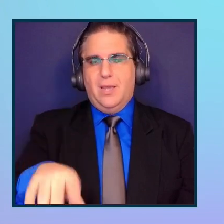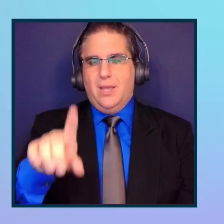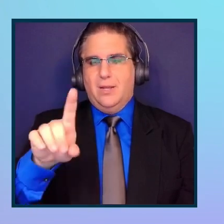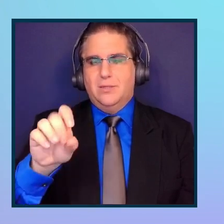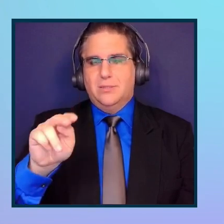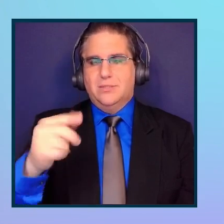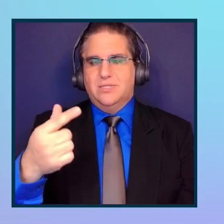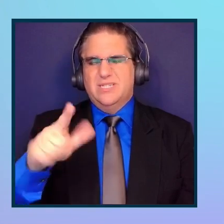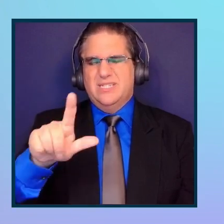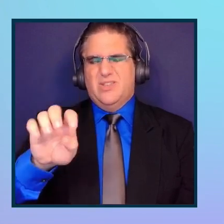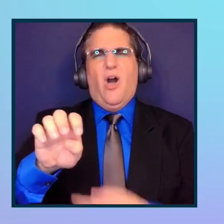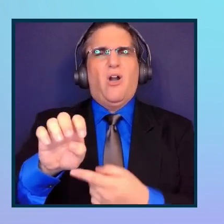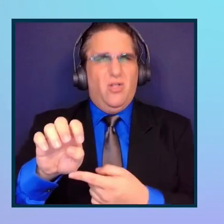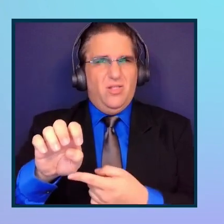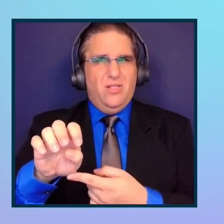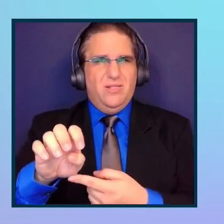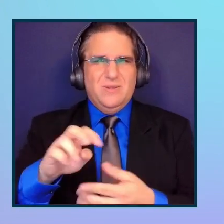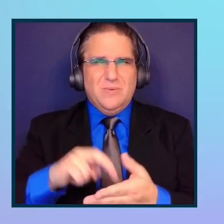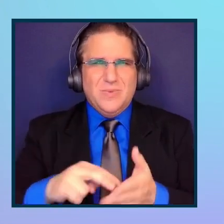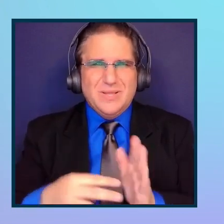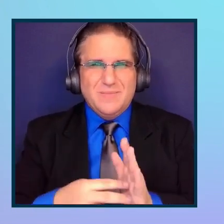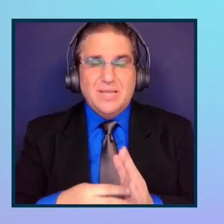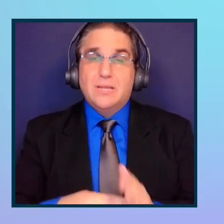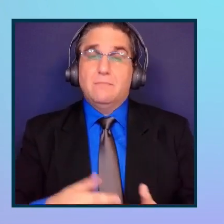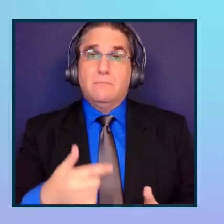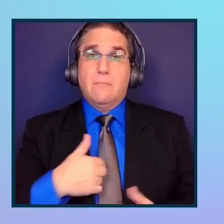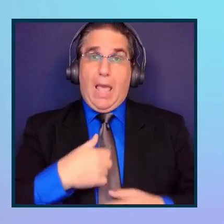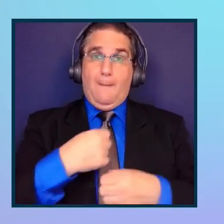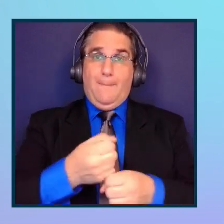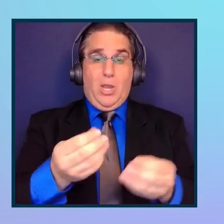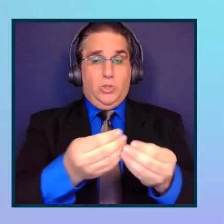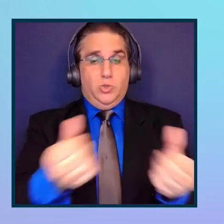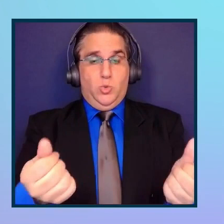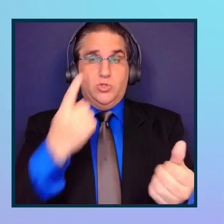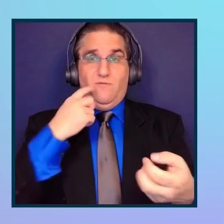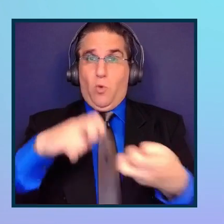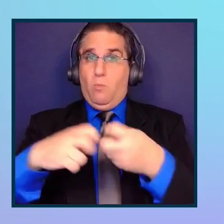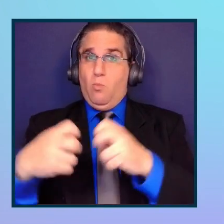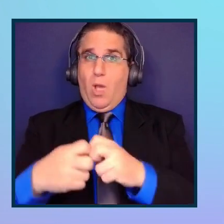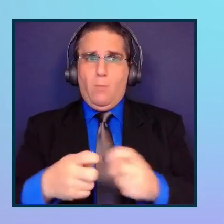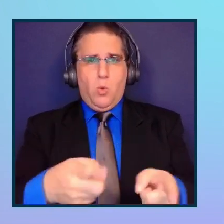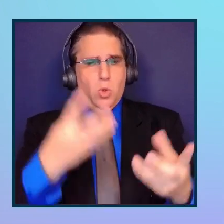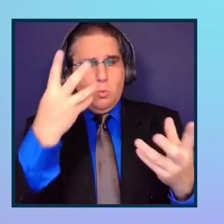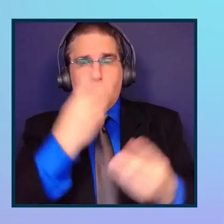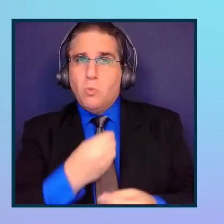I call it a well intended and elegant yet useless solution to a problem we never knew we always had,